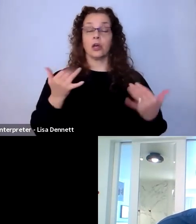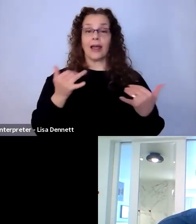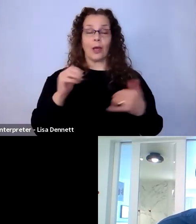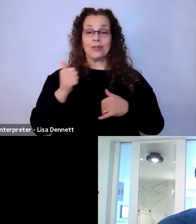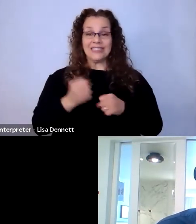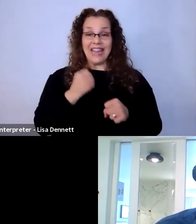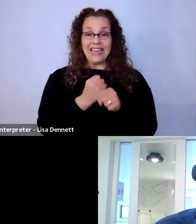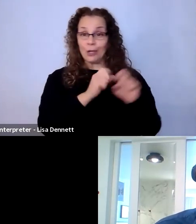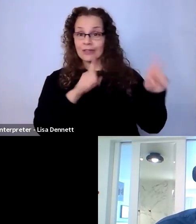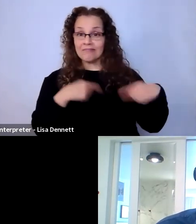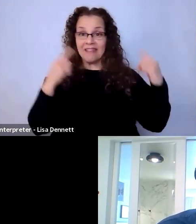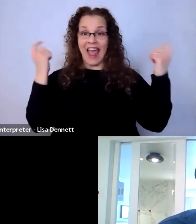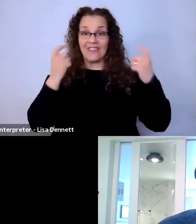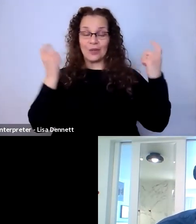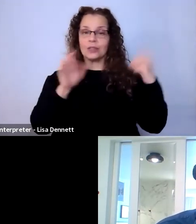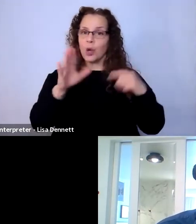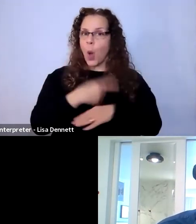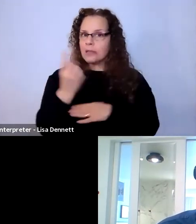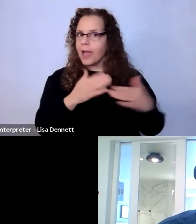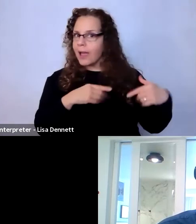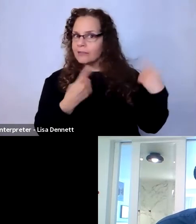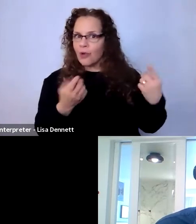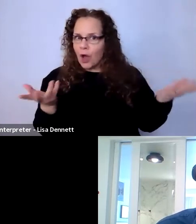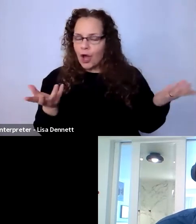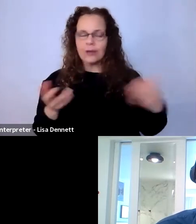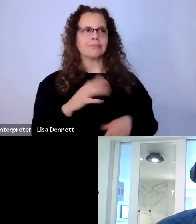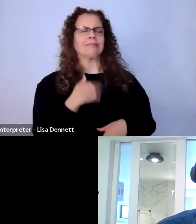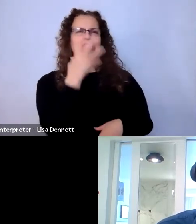Jennison Asuncion: A sleepless To be honest, I it but it's fun right,